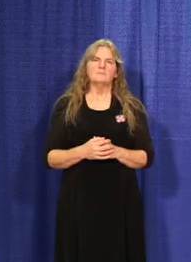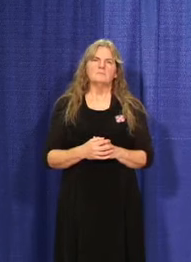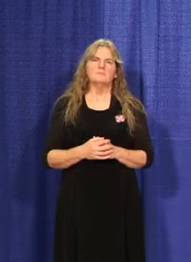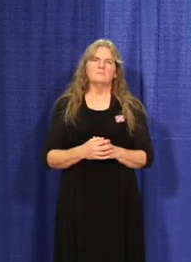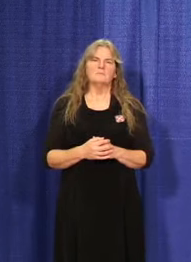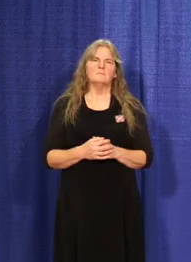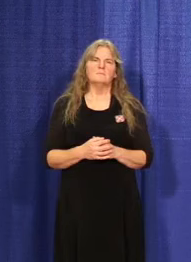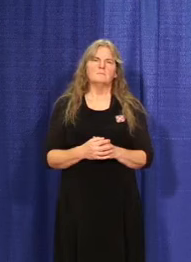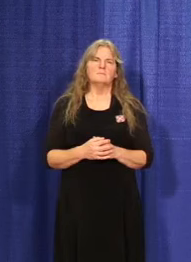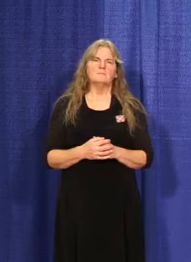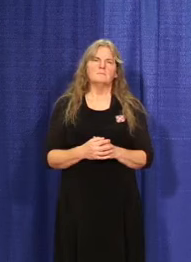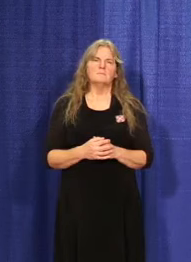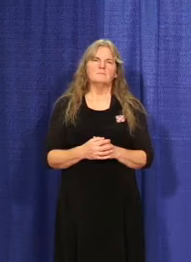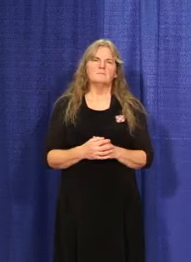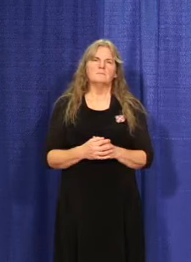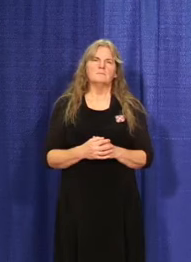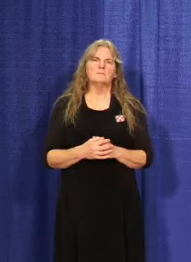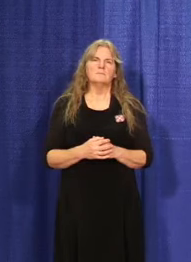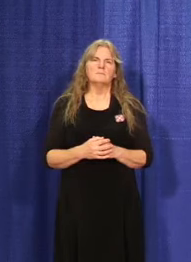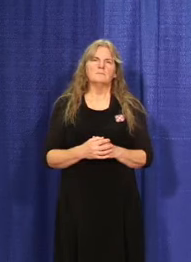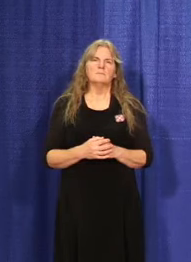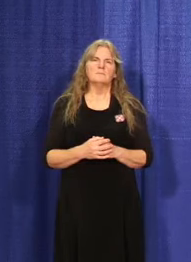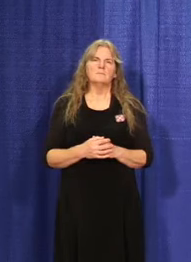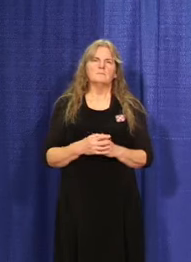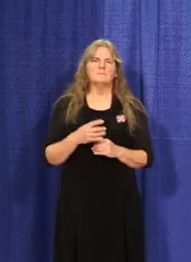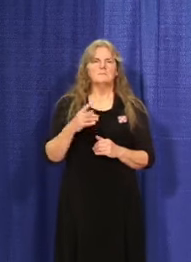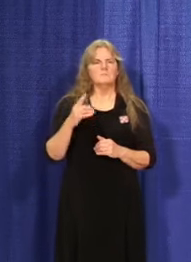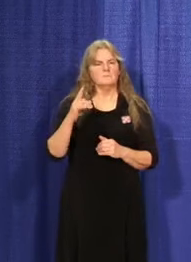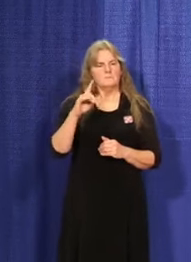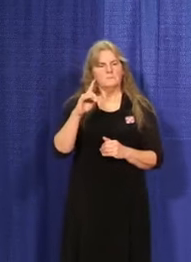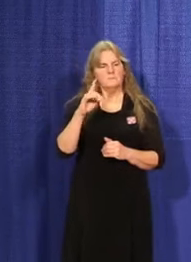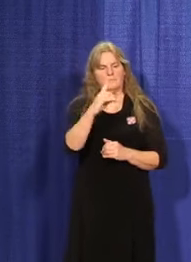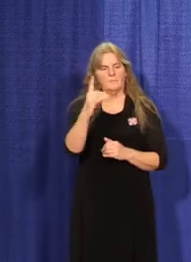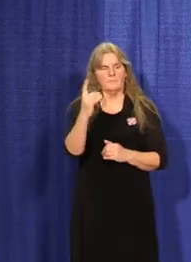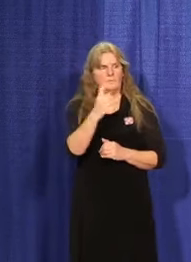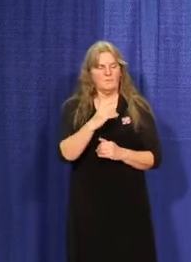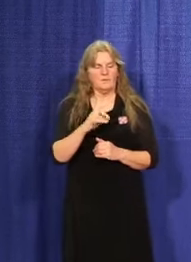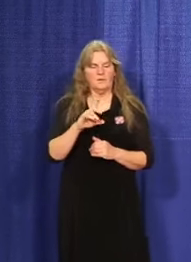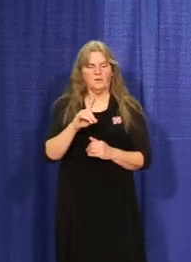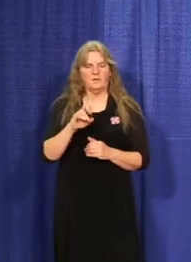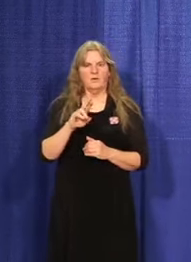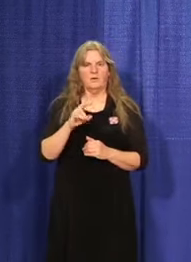The question is for Dr Hanley. A few weeks ago, you talked